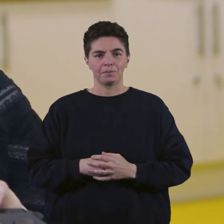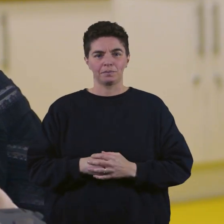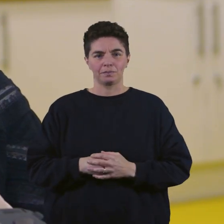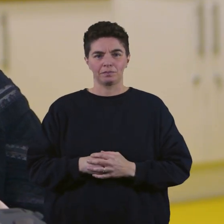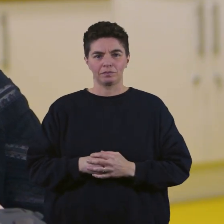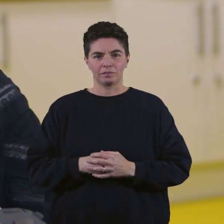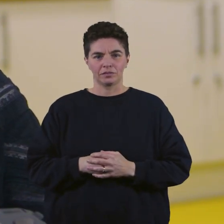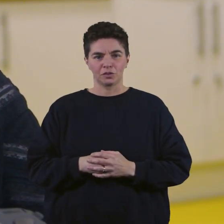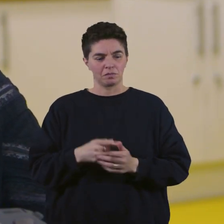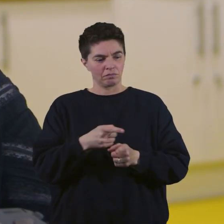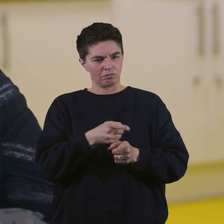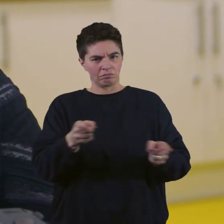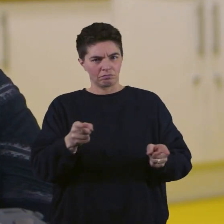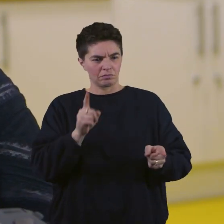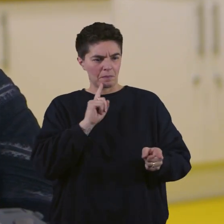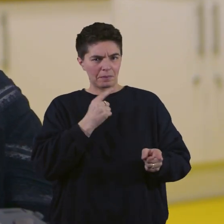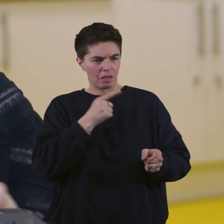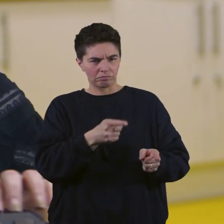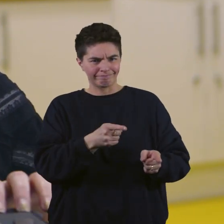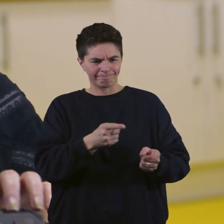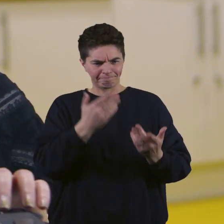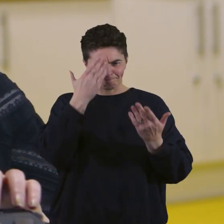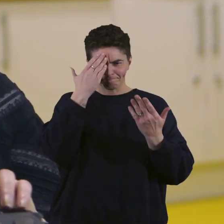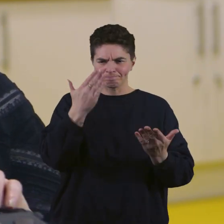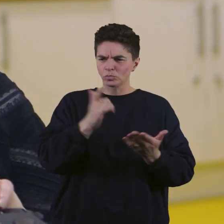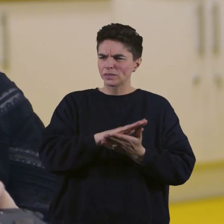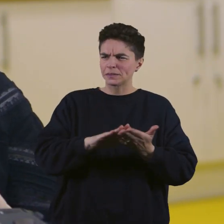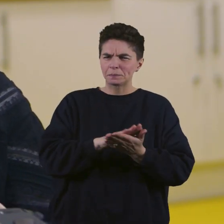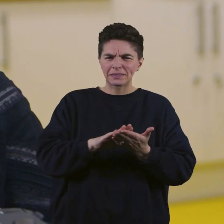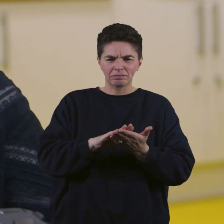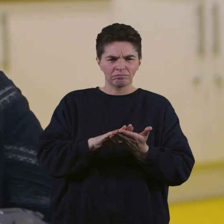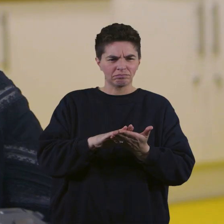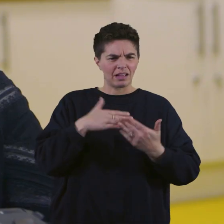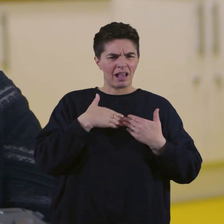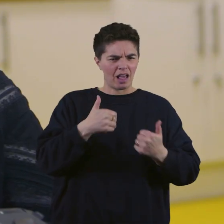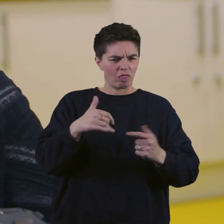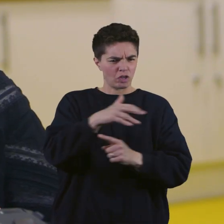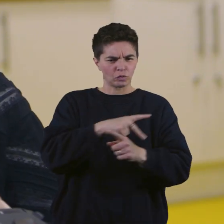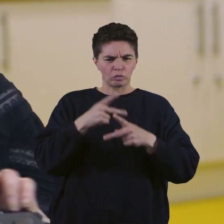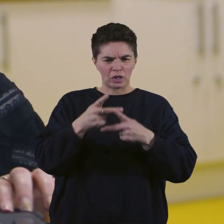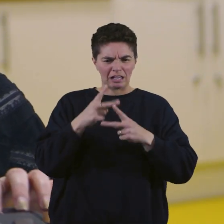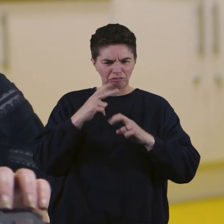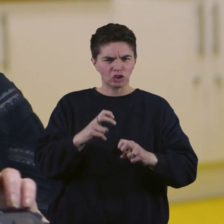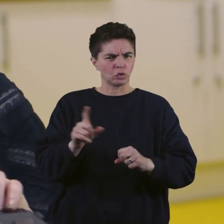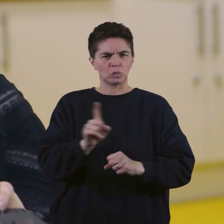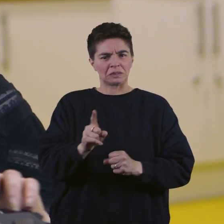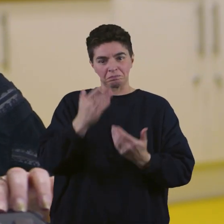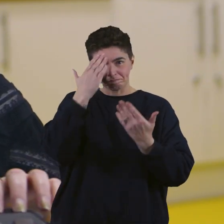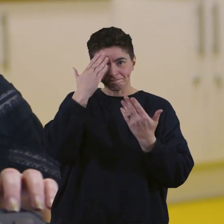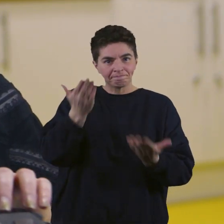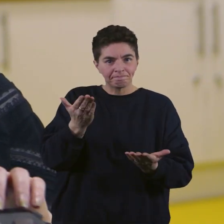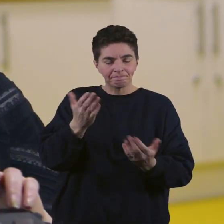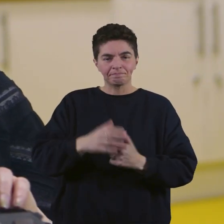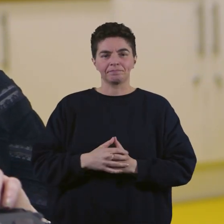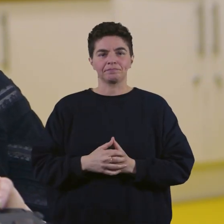Quite a lot of people, however, have not really heard about how health and social care research.